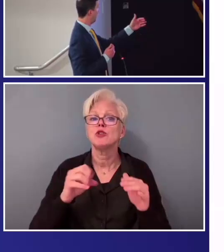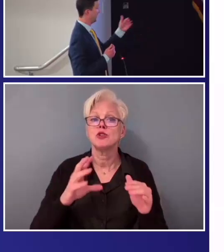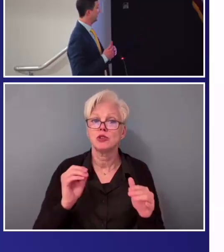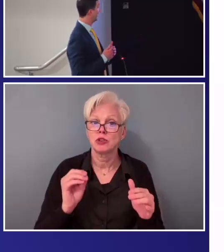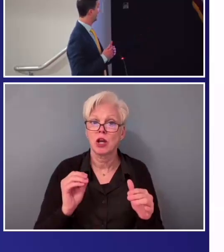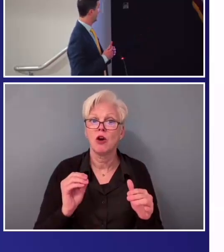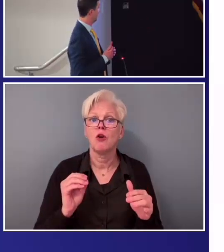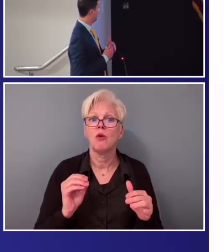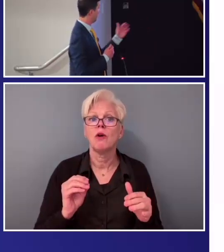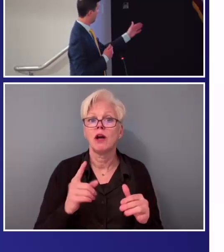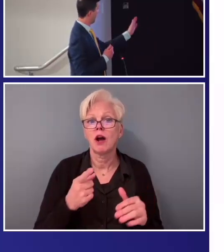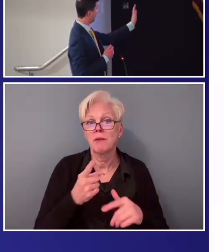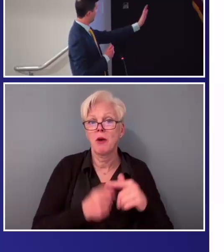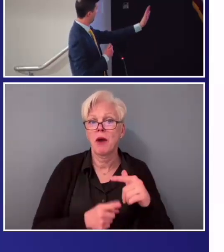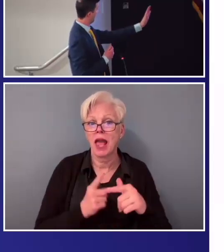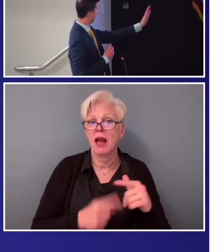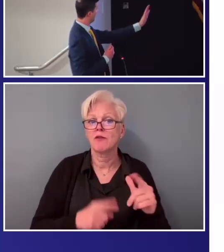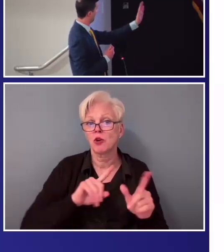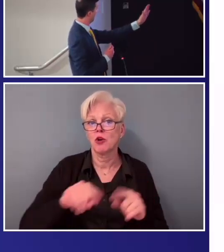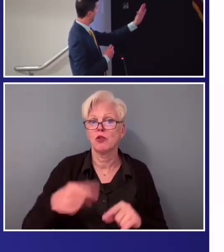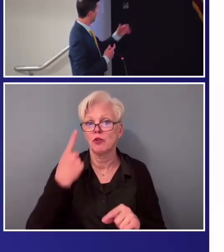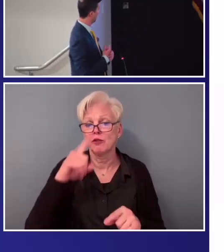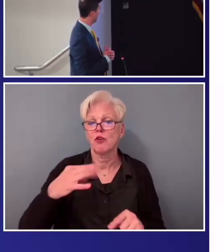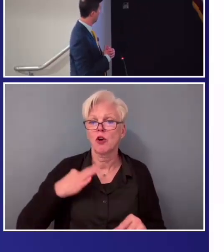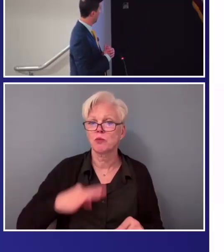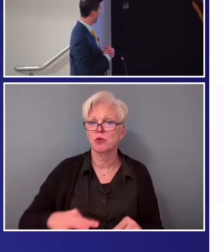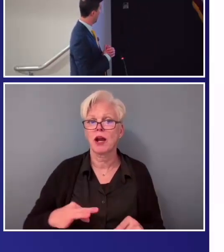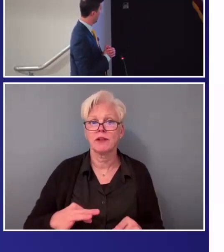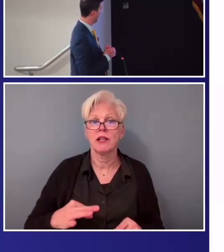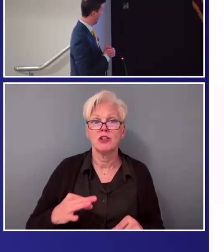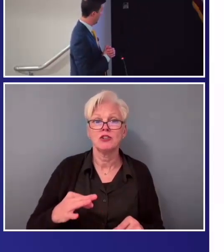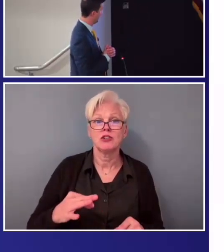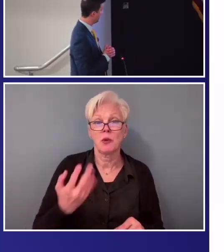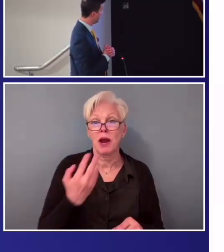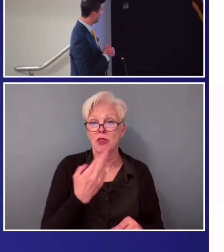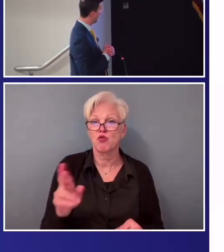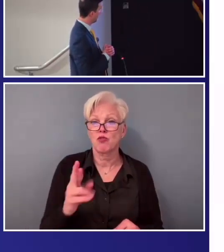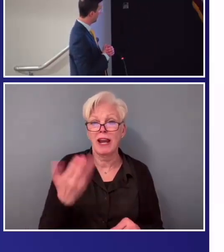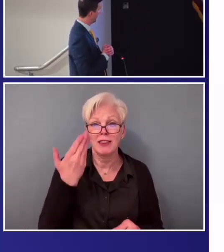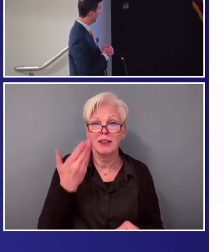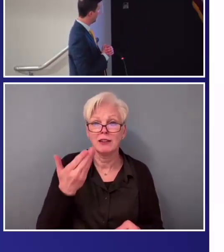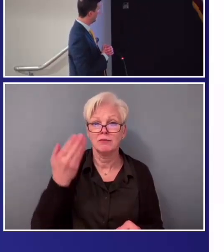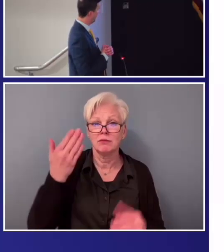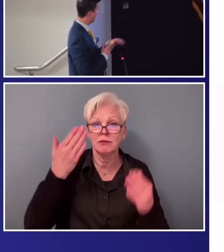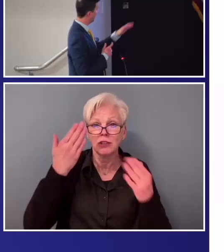are attending for-profit programs. That's the dark purple bar on the right. The reason that this --